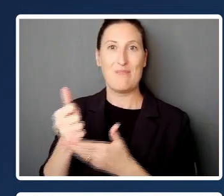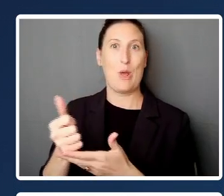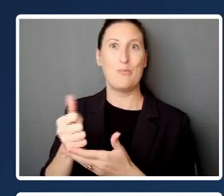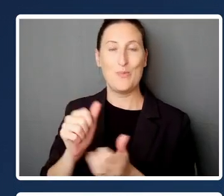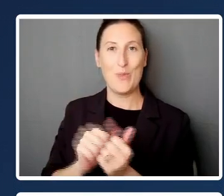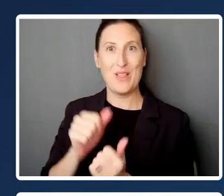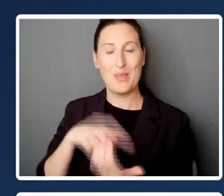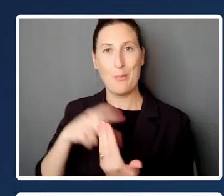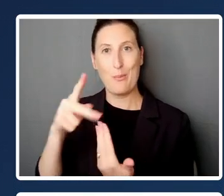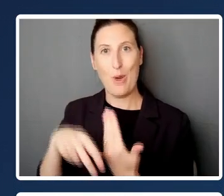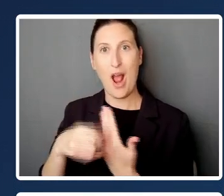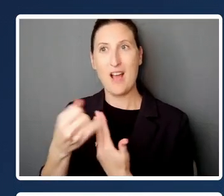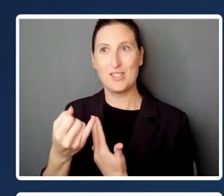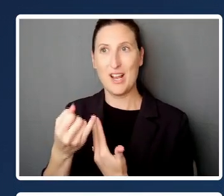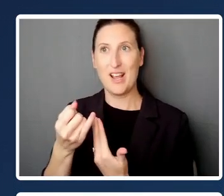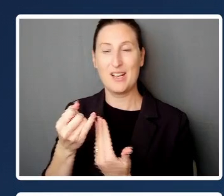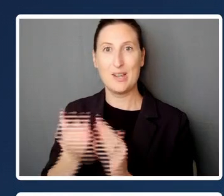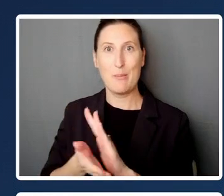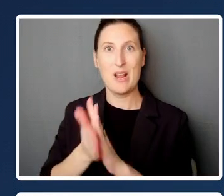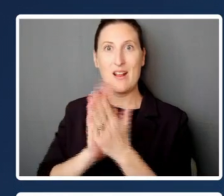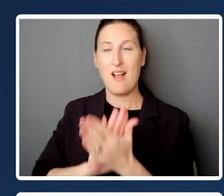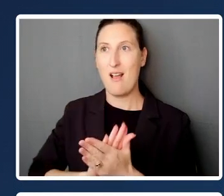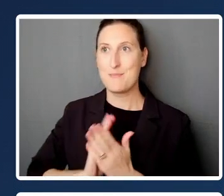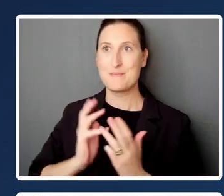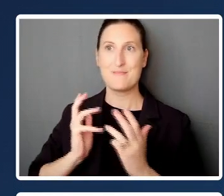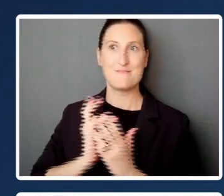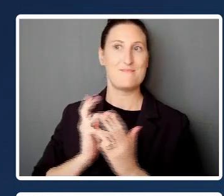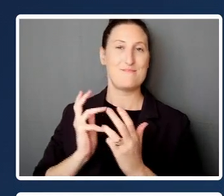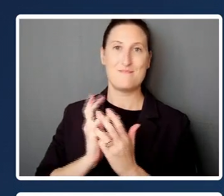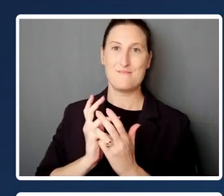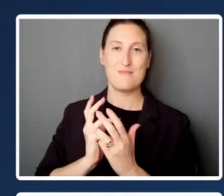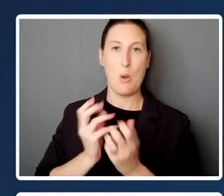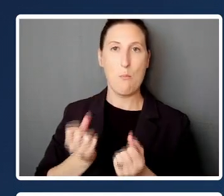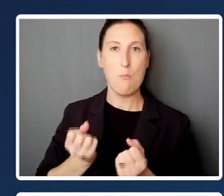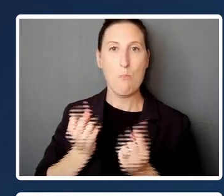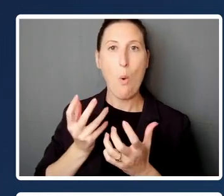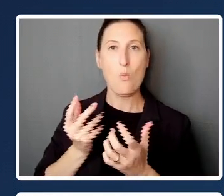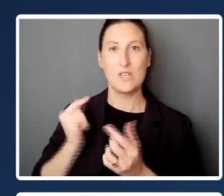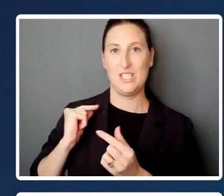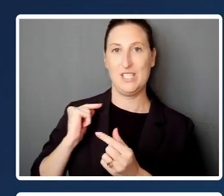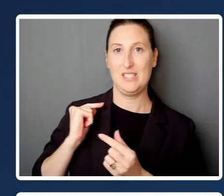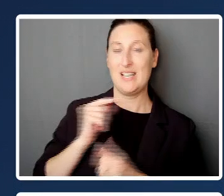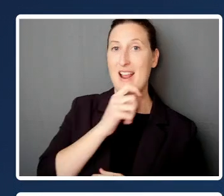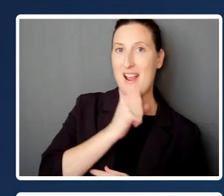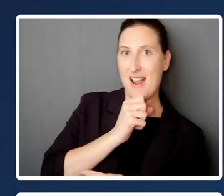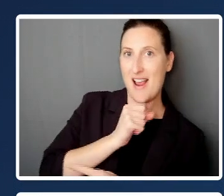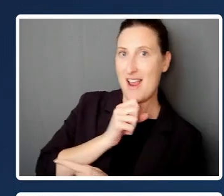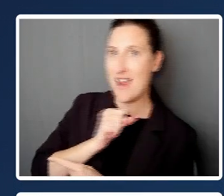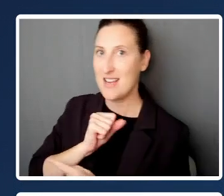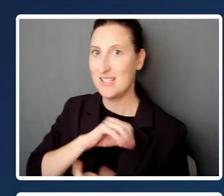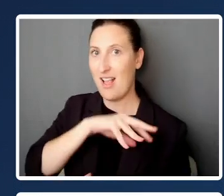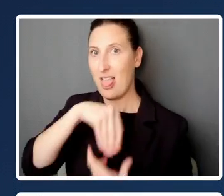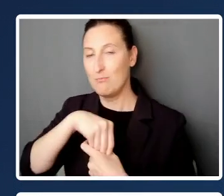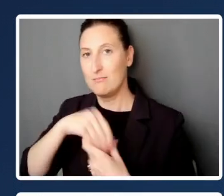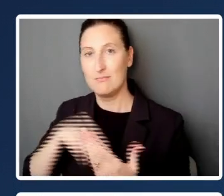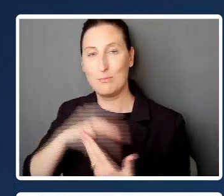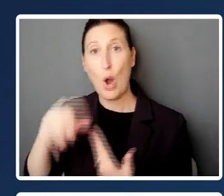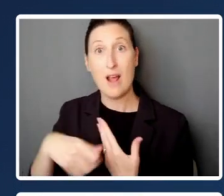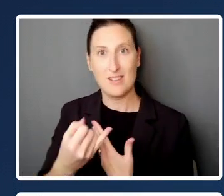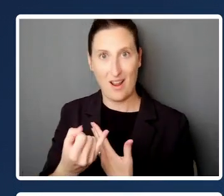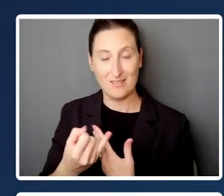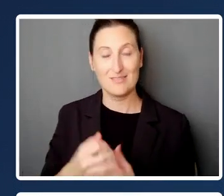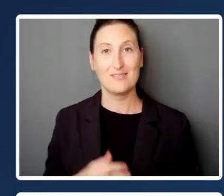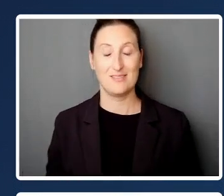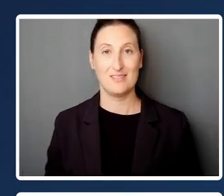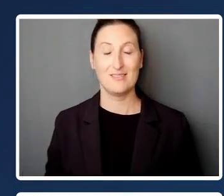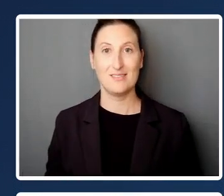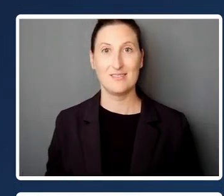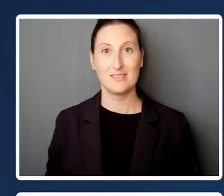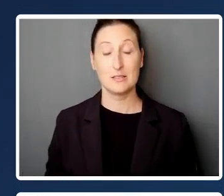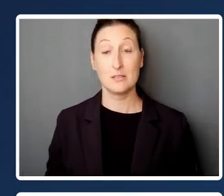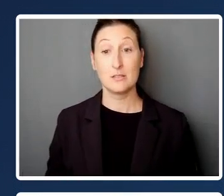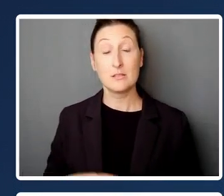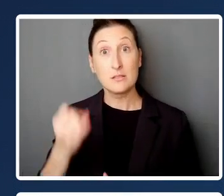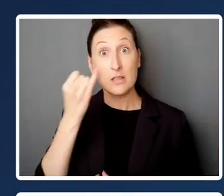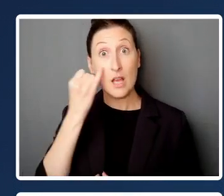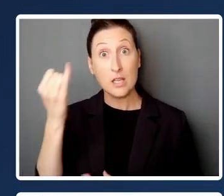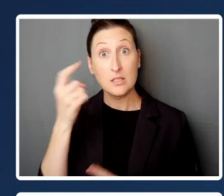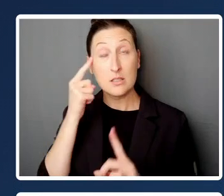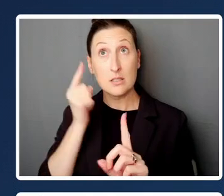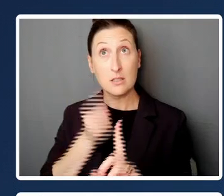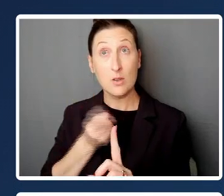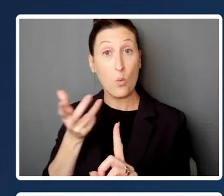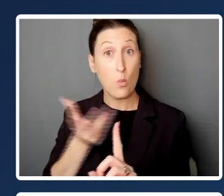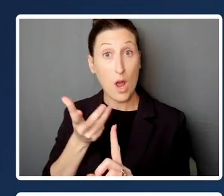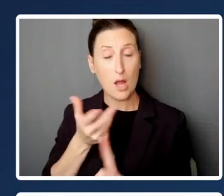quickly became an intergenerational project. You know, the idea was for high school students, ages